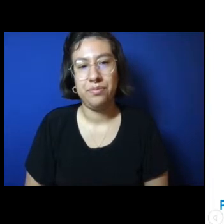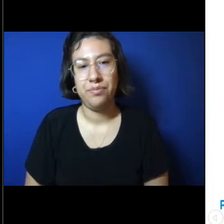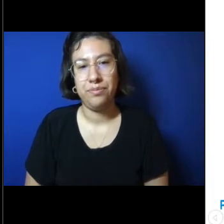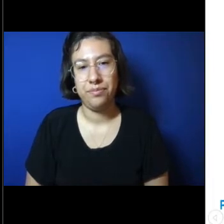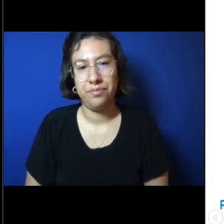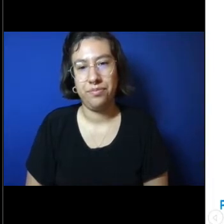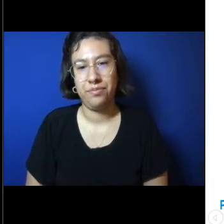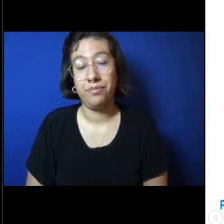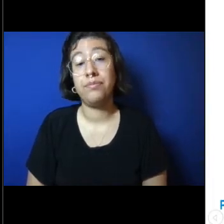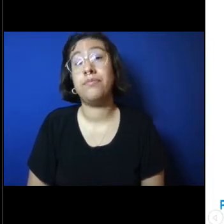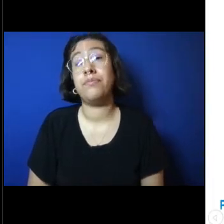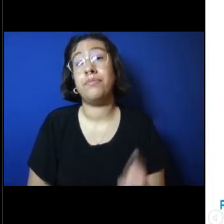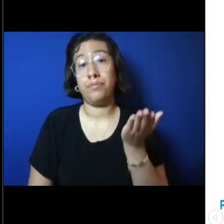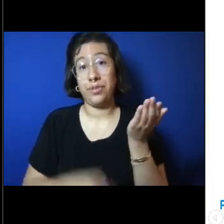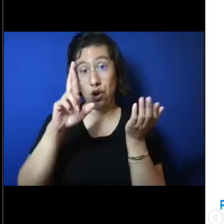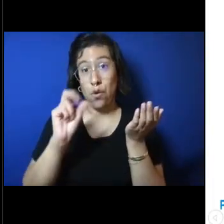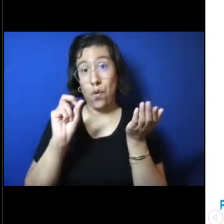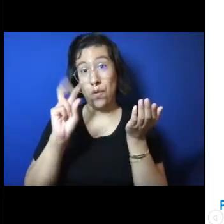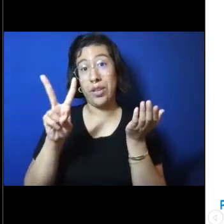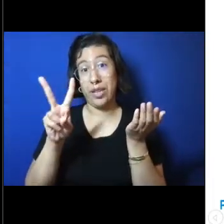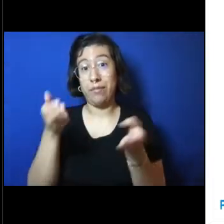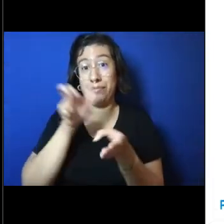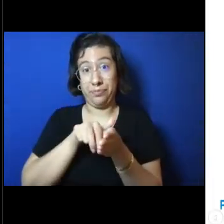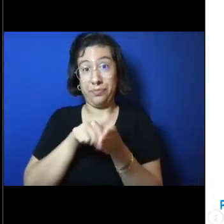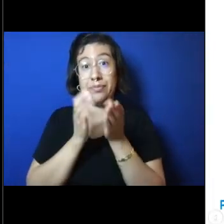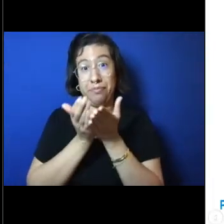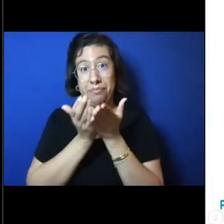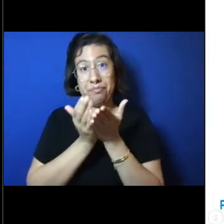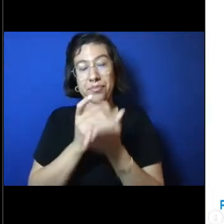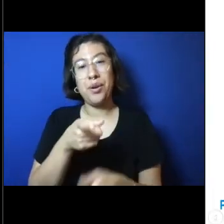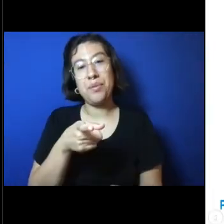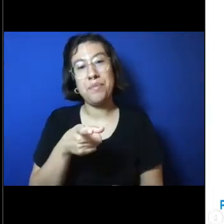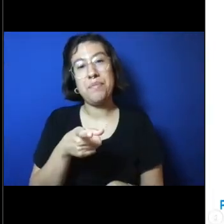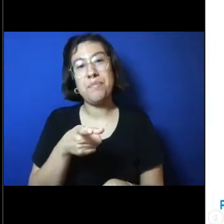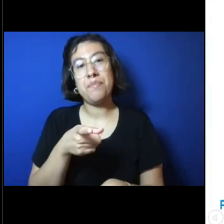So the ROV is on deck this fishing boat. And in the top there,